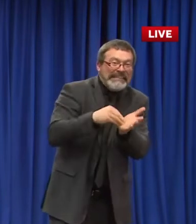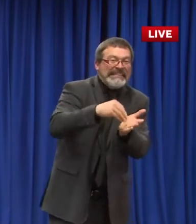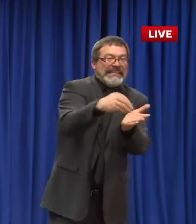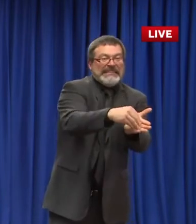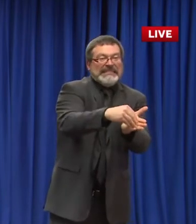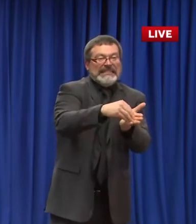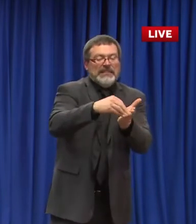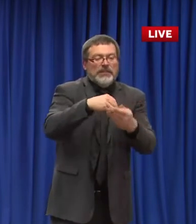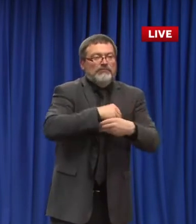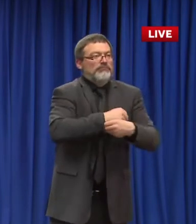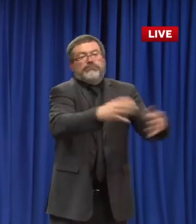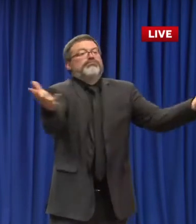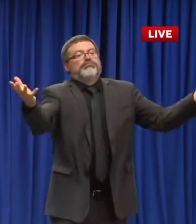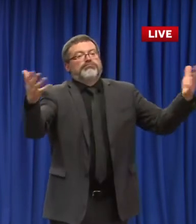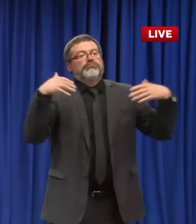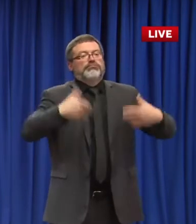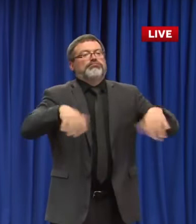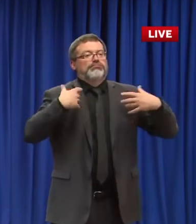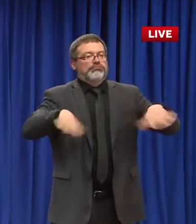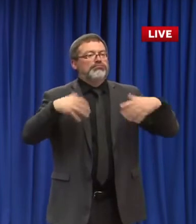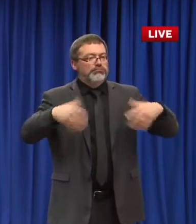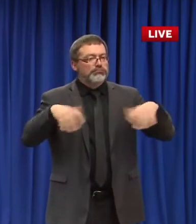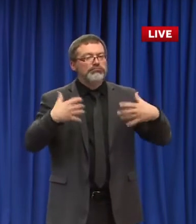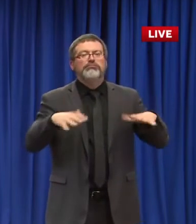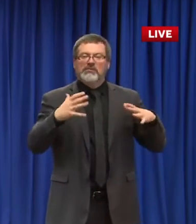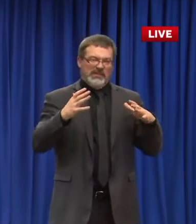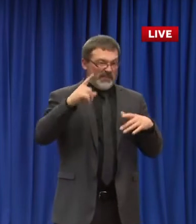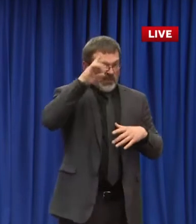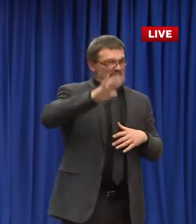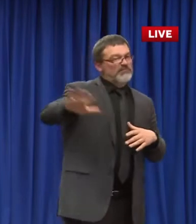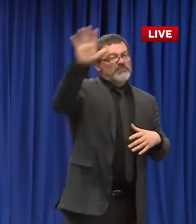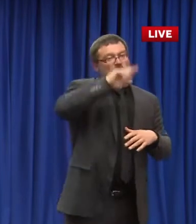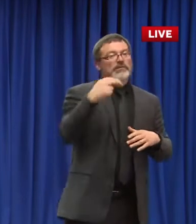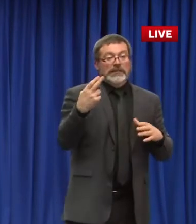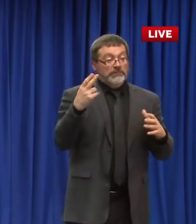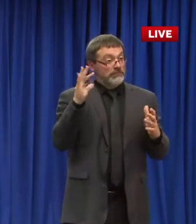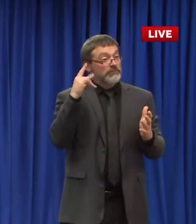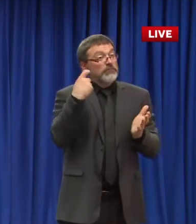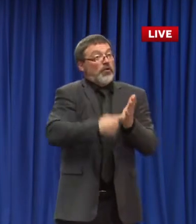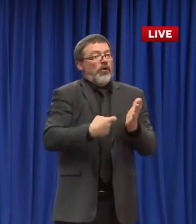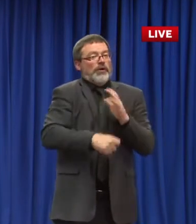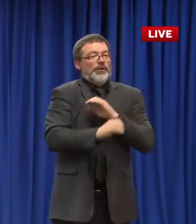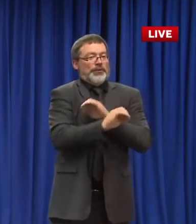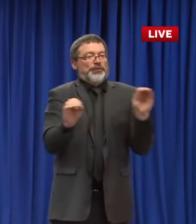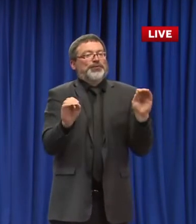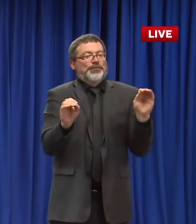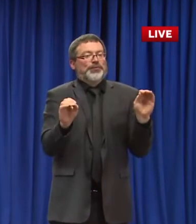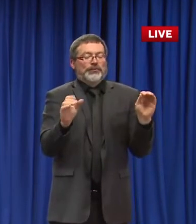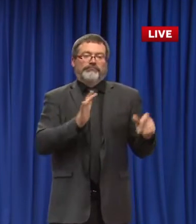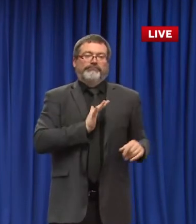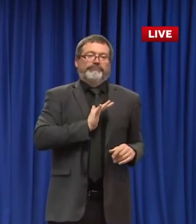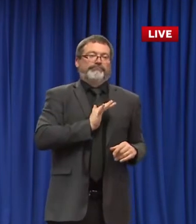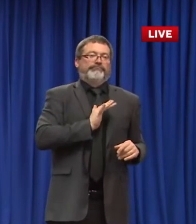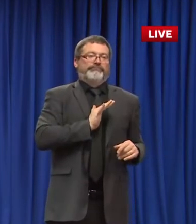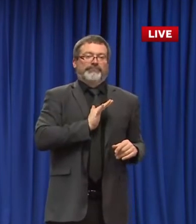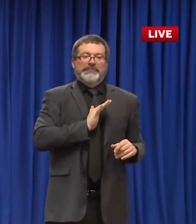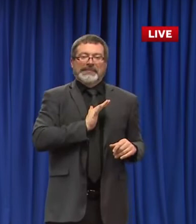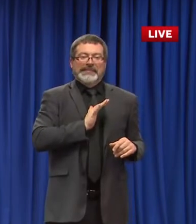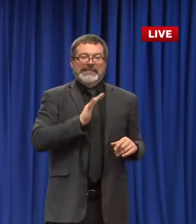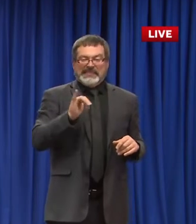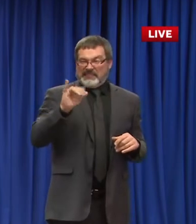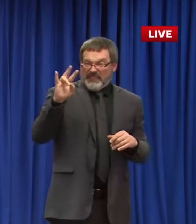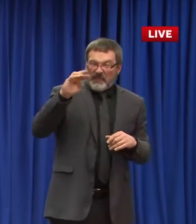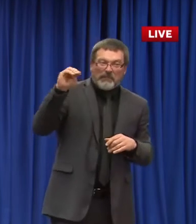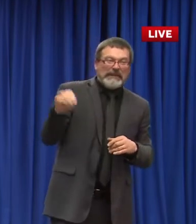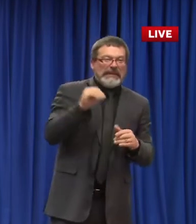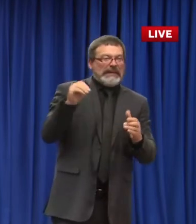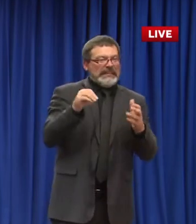WE’VE BEEN VERY GOOD ABOUT BEING ABLE TO BRING THAT PPE INTO THE STATE AND WE’VE BEEN ABLE TO PROVIDE IT AT NO COST TO INDIVIDUALS AS WE REALLY START FLEXING THINGS OPEN.